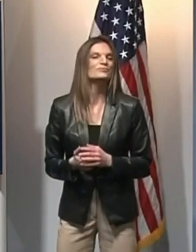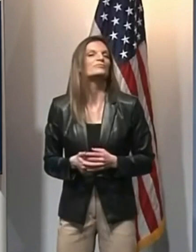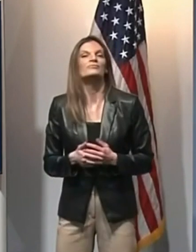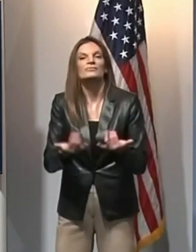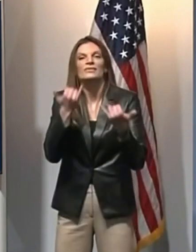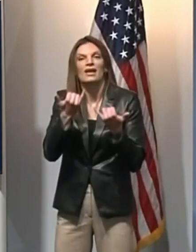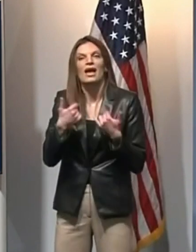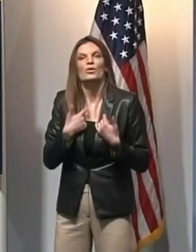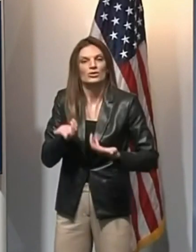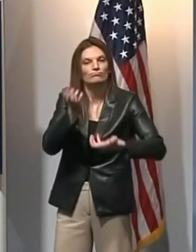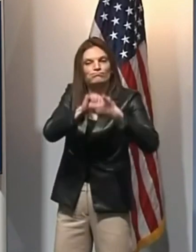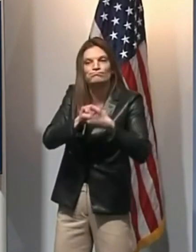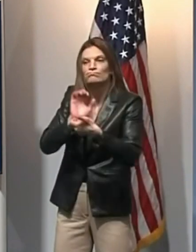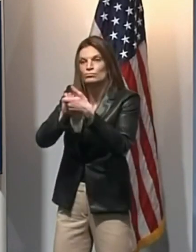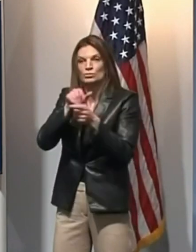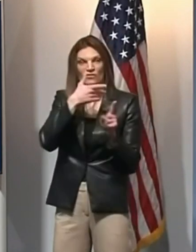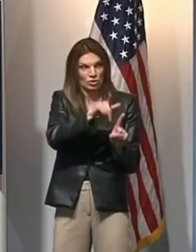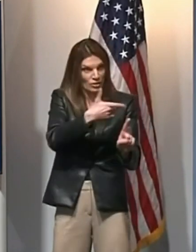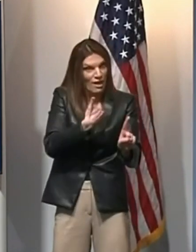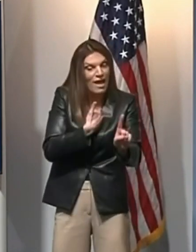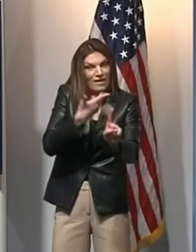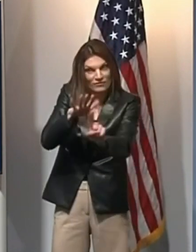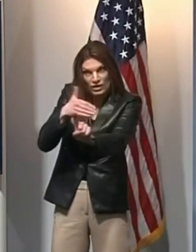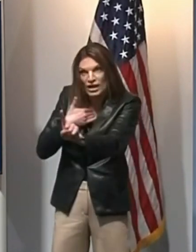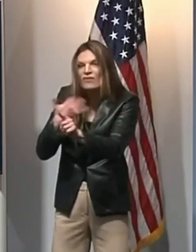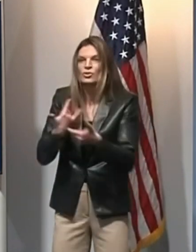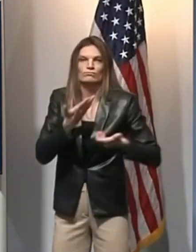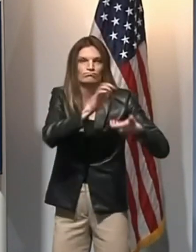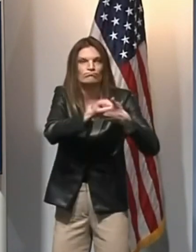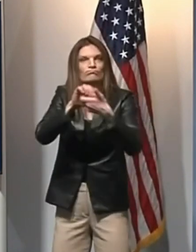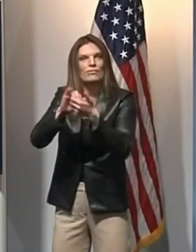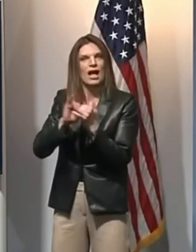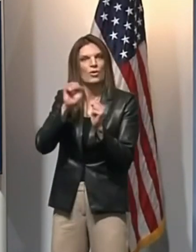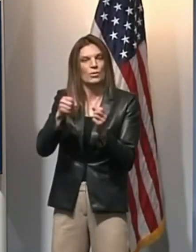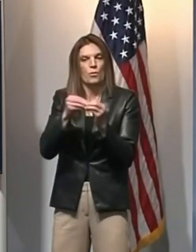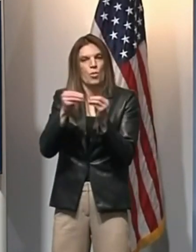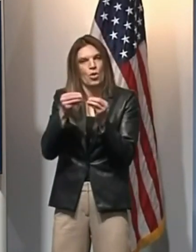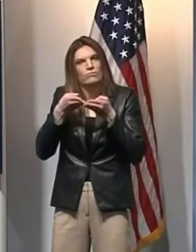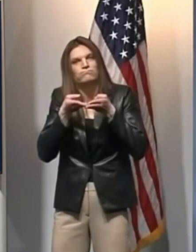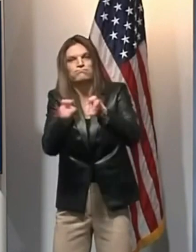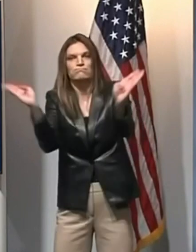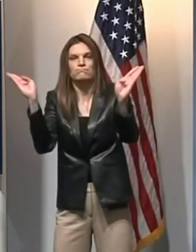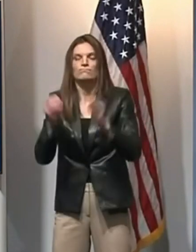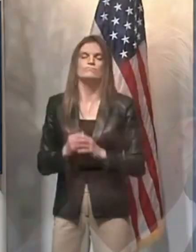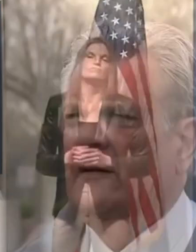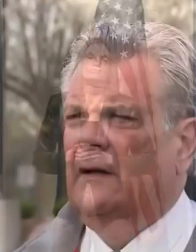WE'RE ENGAGING WITH FEDERAL